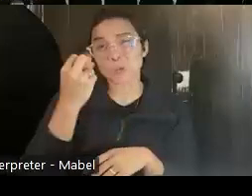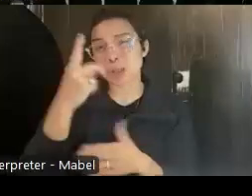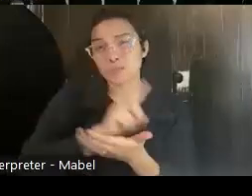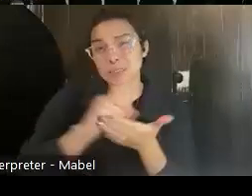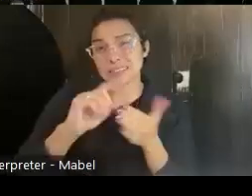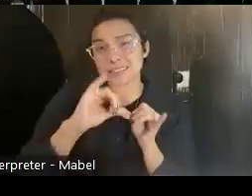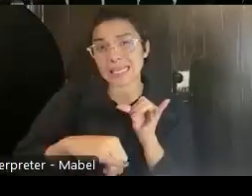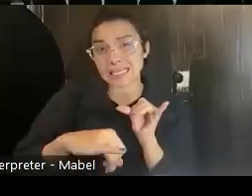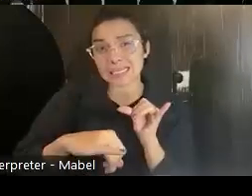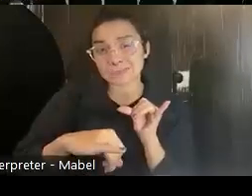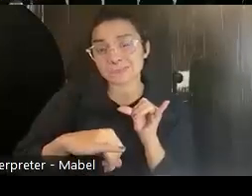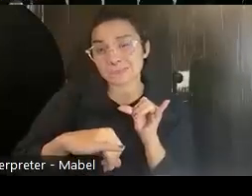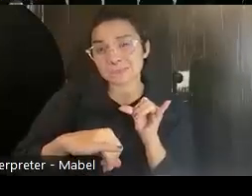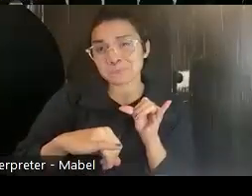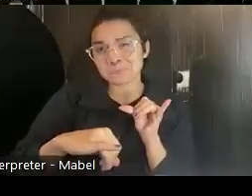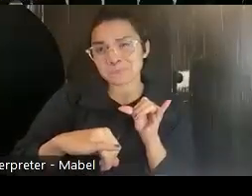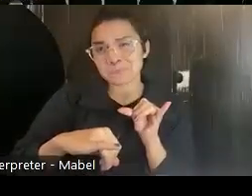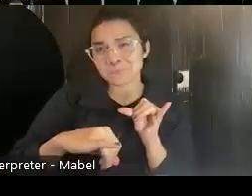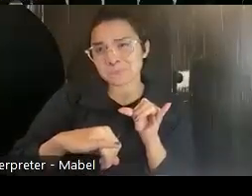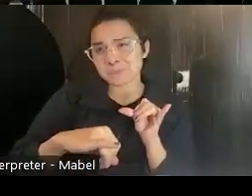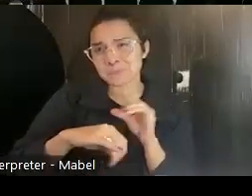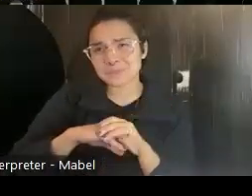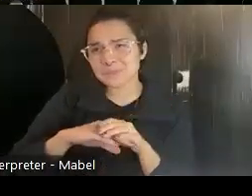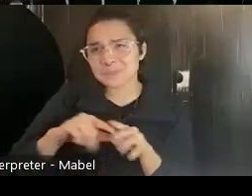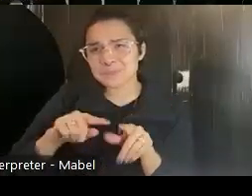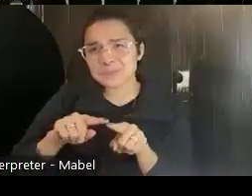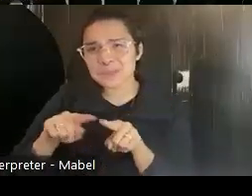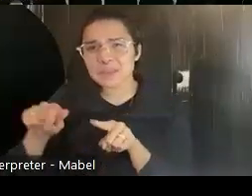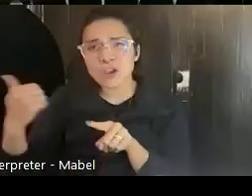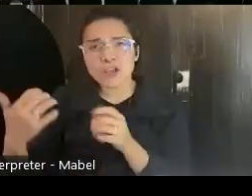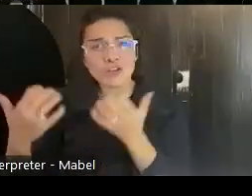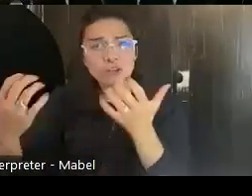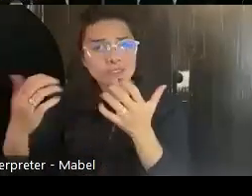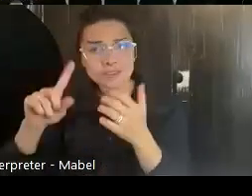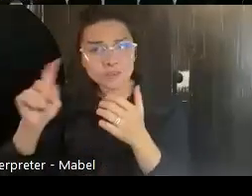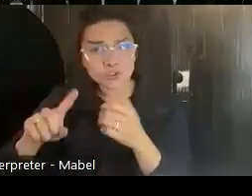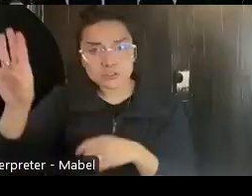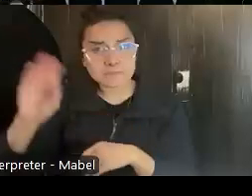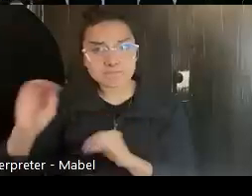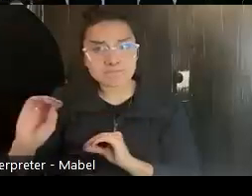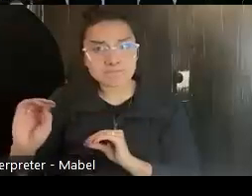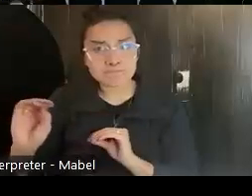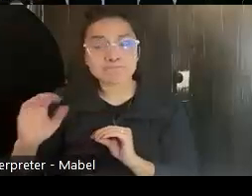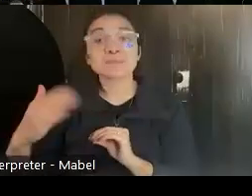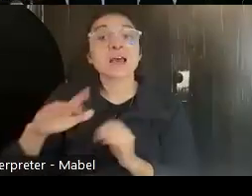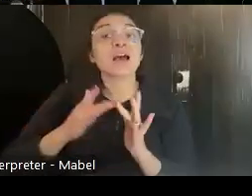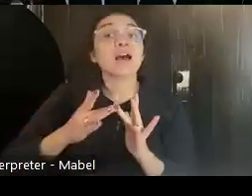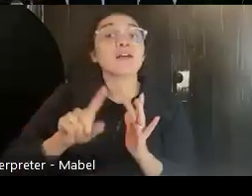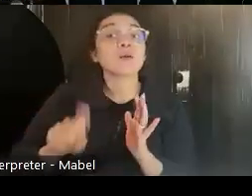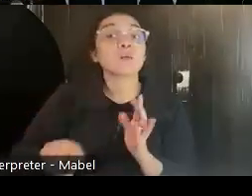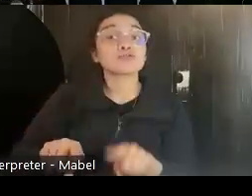no other a audience questions um the uh there's a question is there a similar urgent care for adults